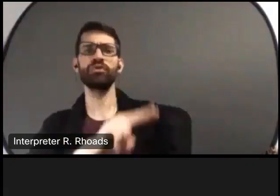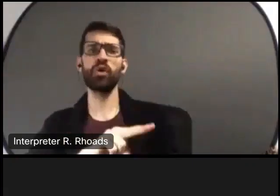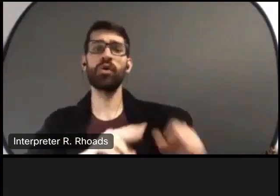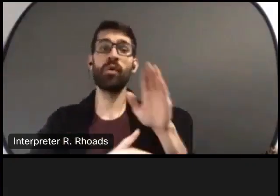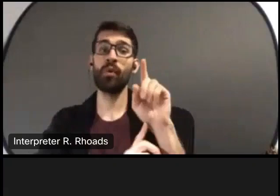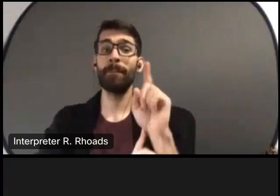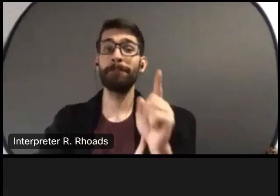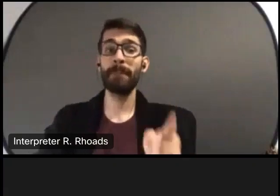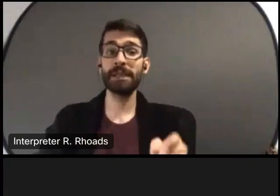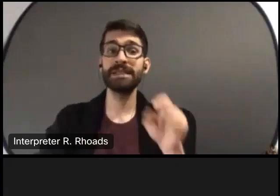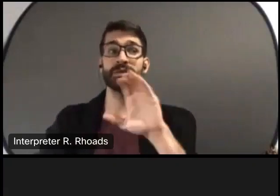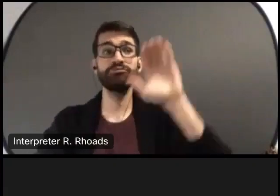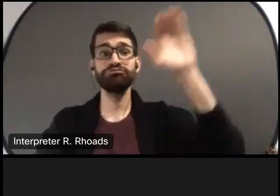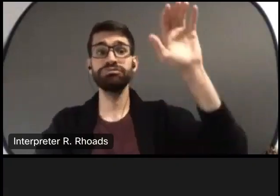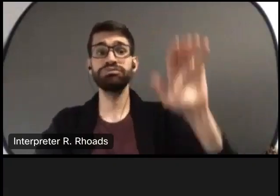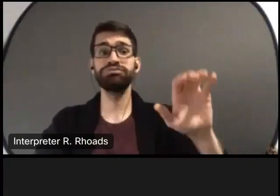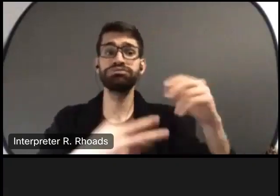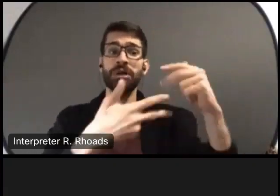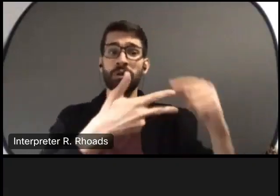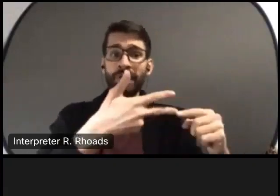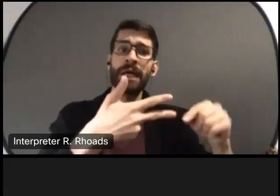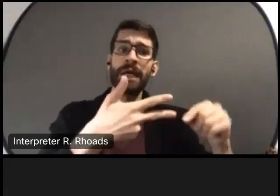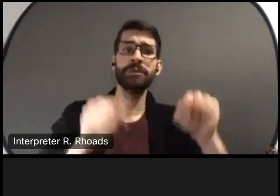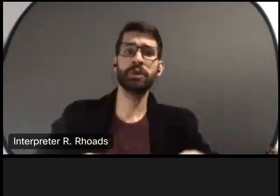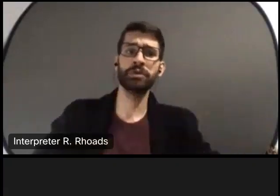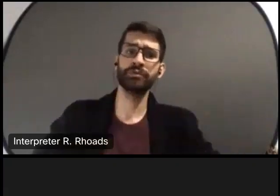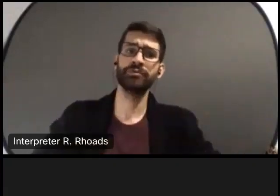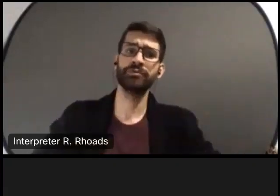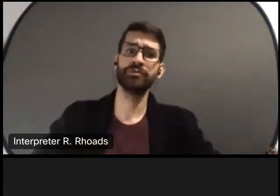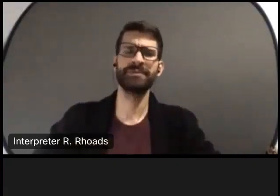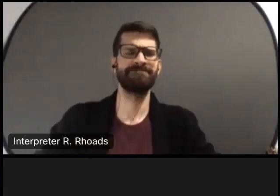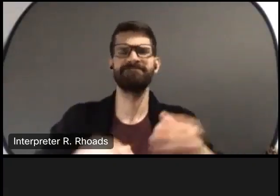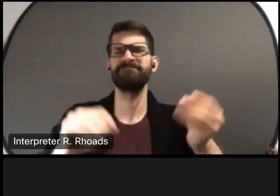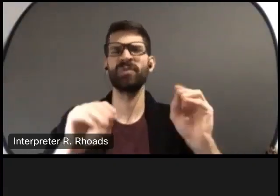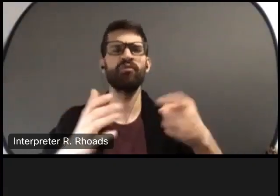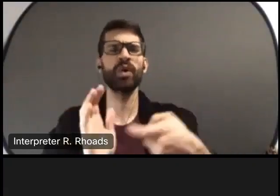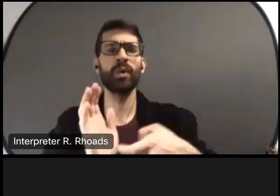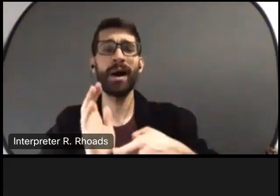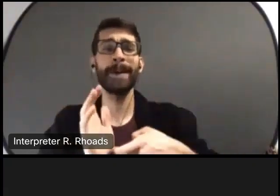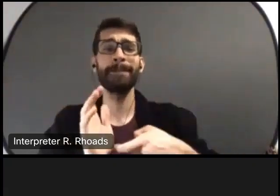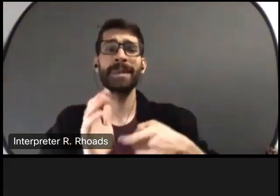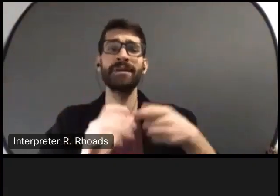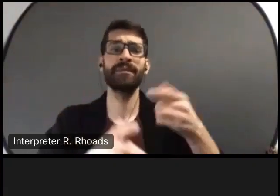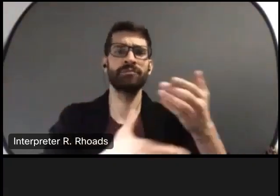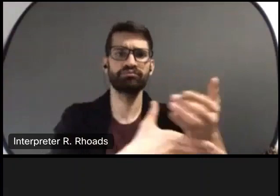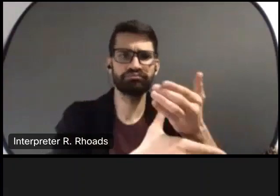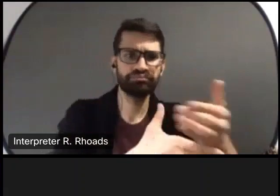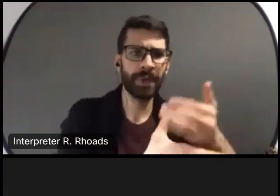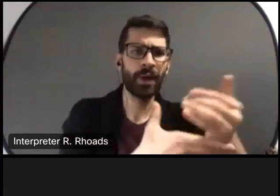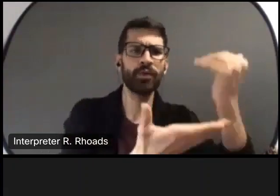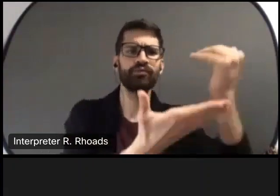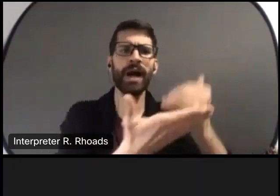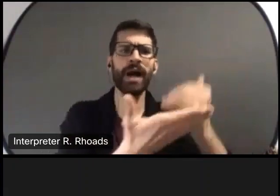so you know there's there's no requirement for you to share records with people in paper format only.